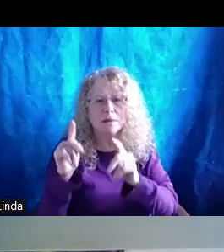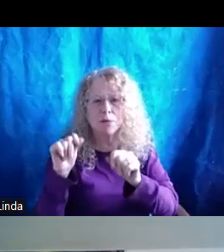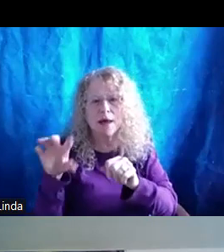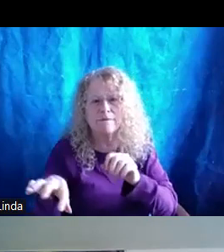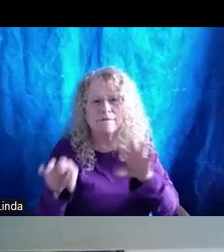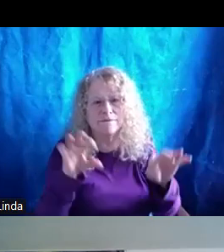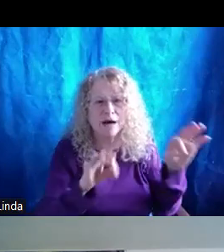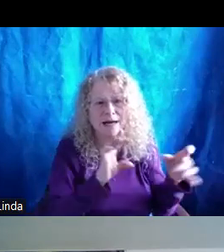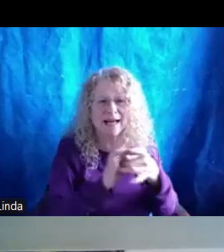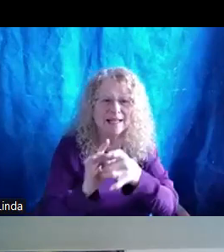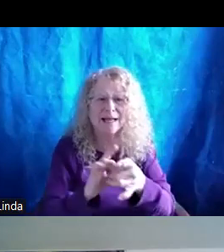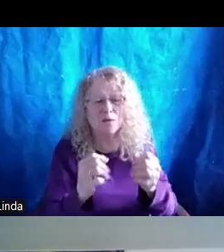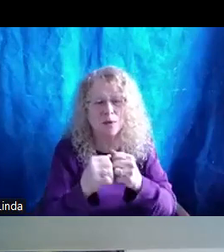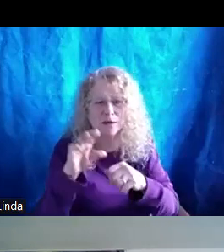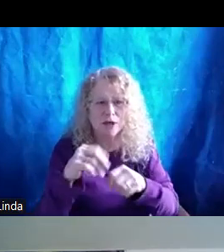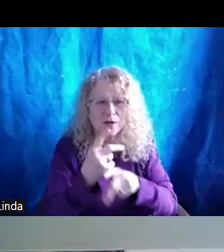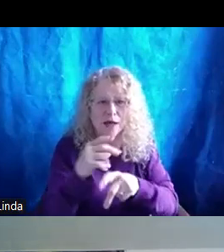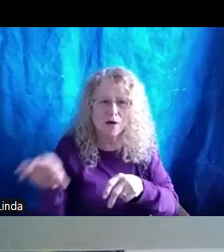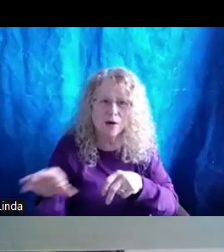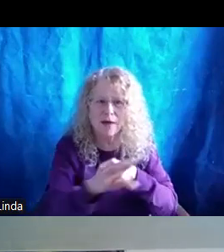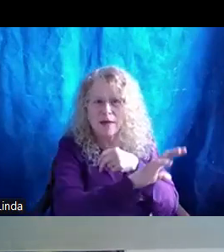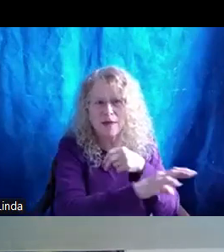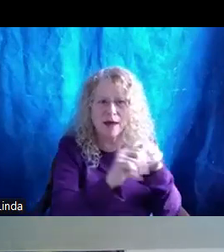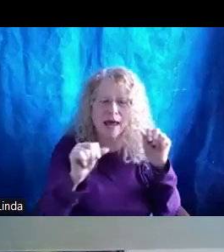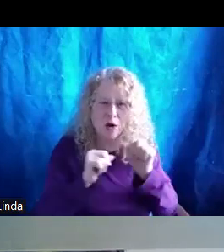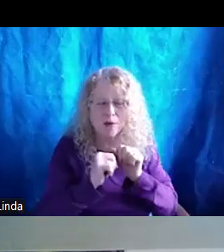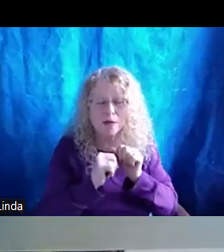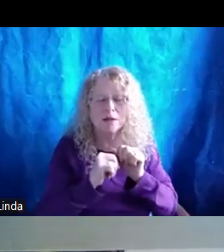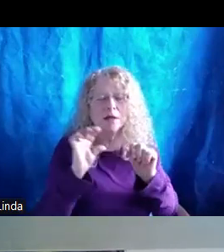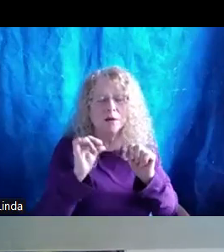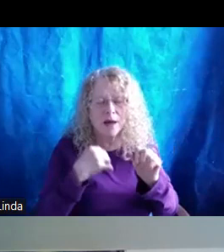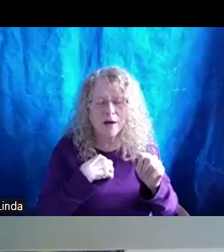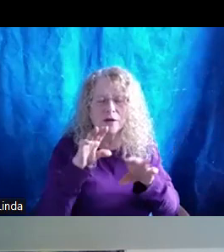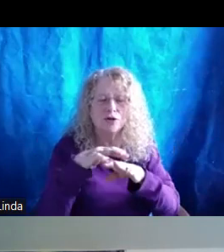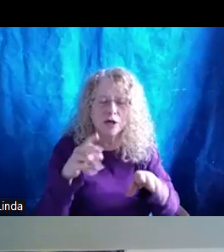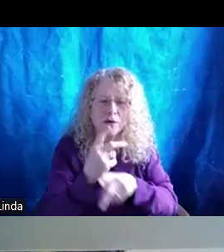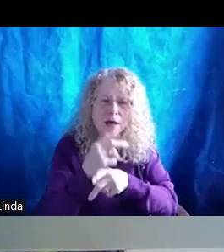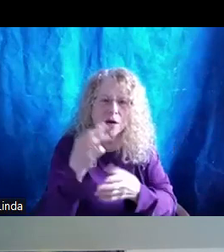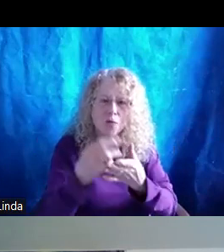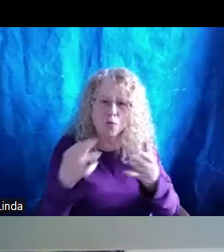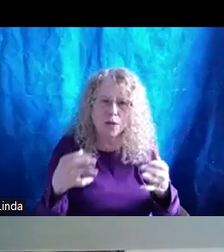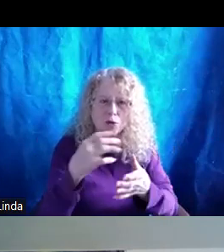SO LIKE I SAID, WE HAVE THE CHILDCARE RESOURCE AND REFERRALS WHO ARE REALLY A BENEFIT OR